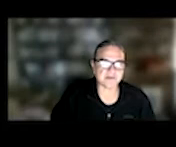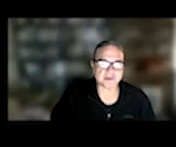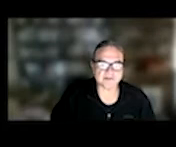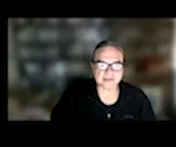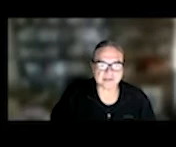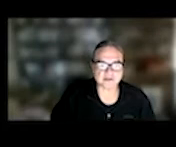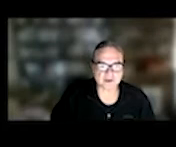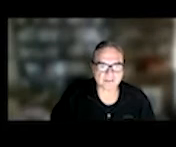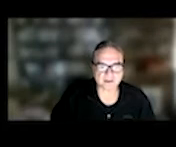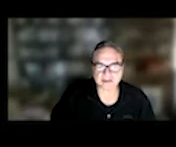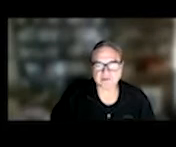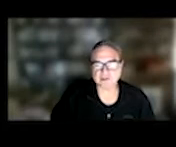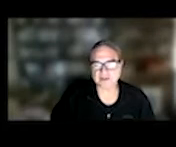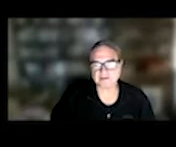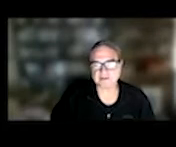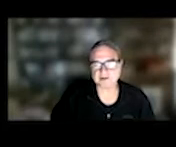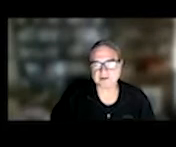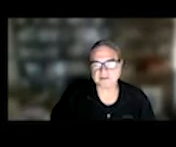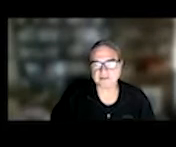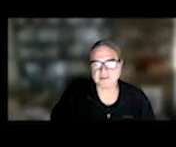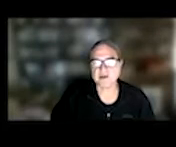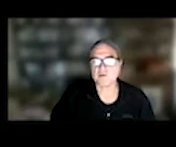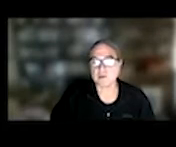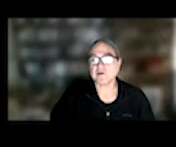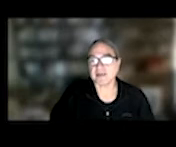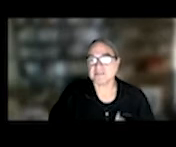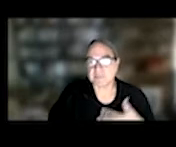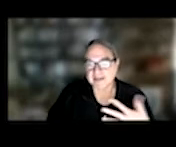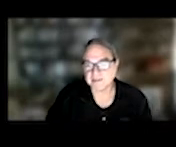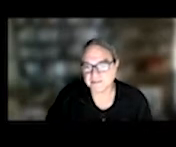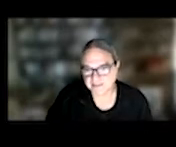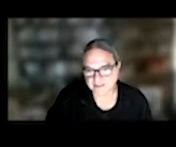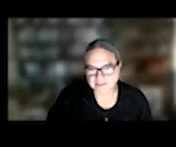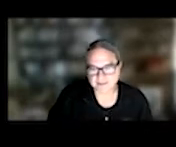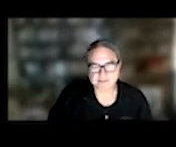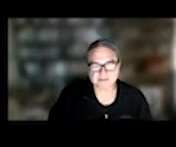intergenerational trauma and adverse childhood experiences. We would expect to see these types